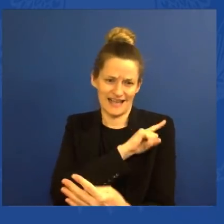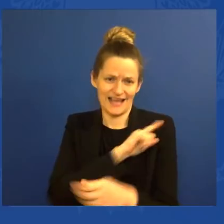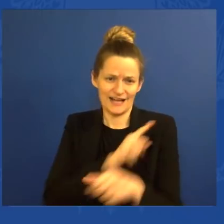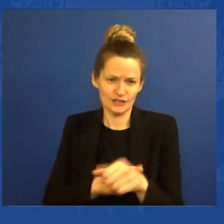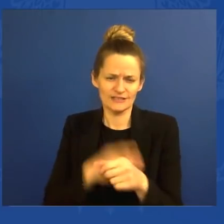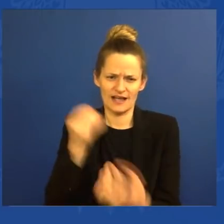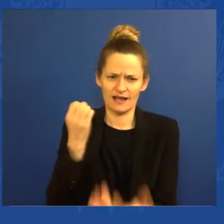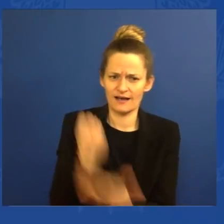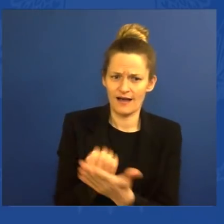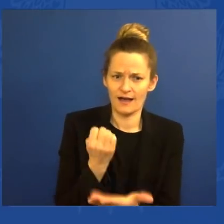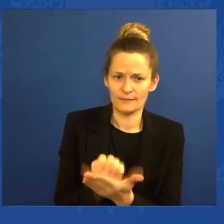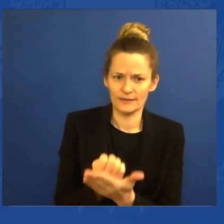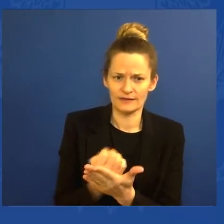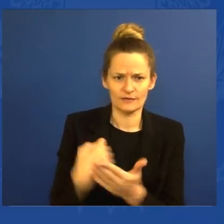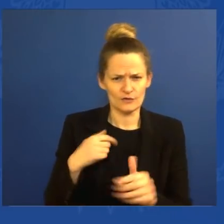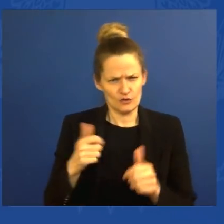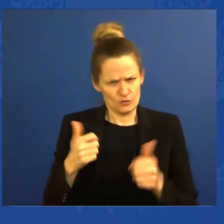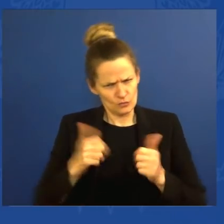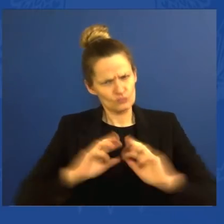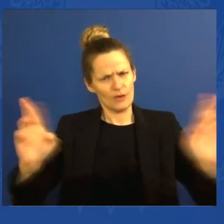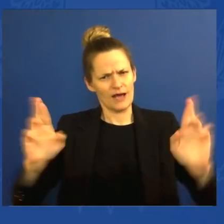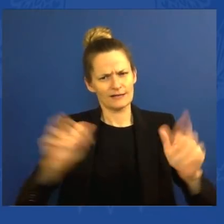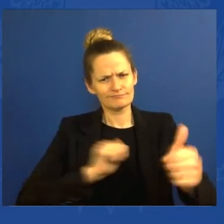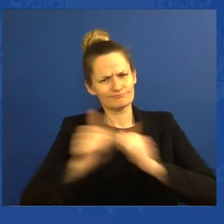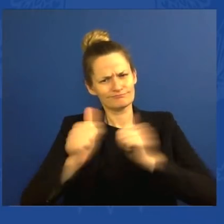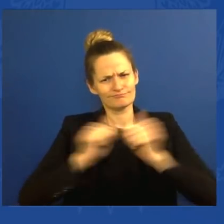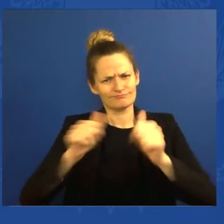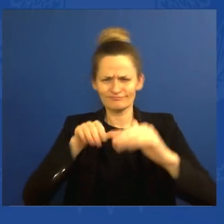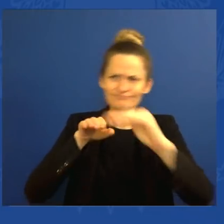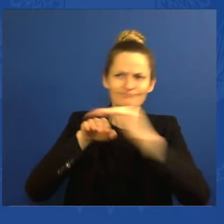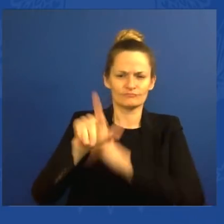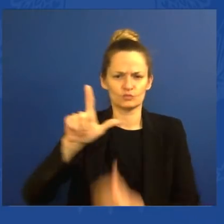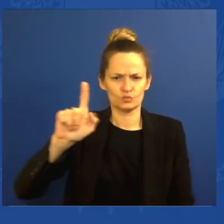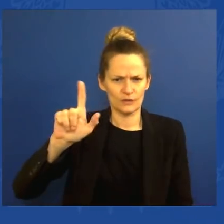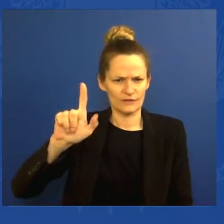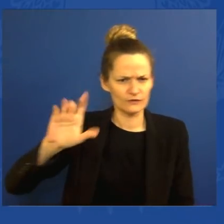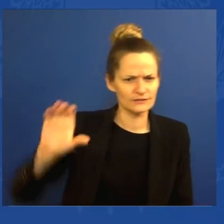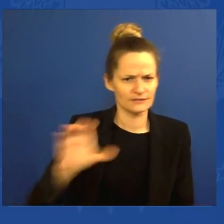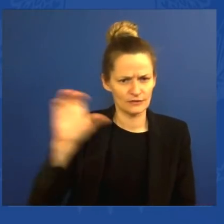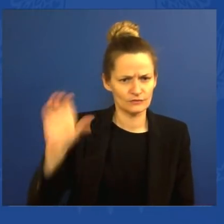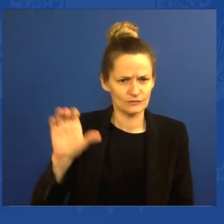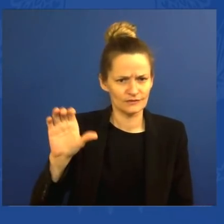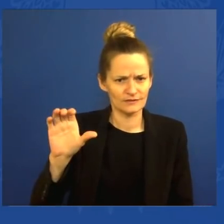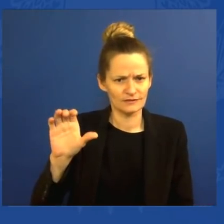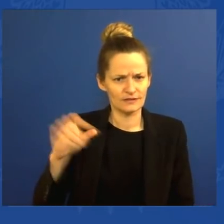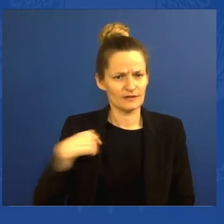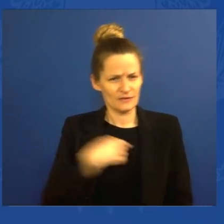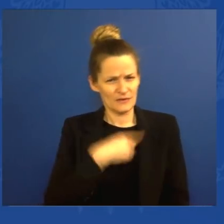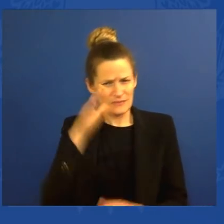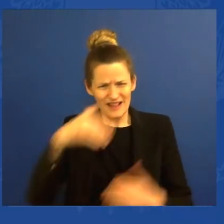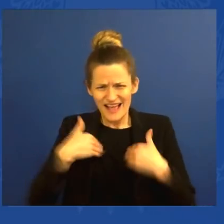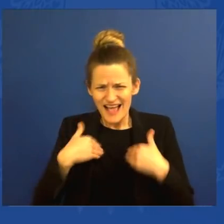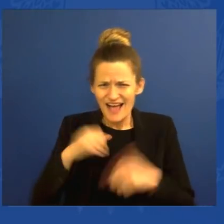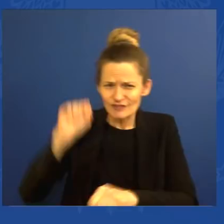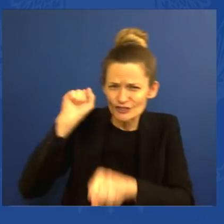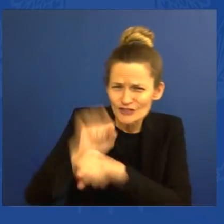Second, we're going to create jobs: good paying, cutting-edge jobs; manufacturing jobs -- many that don't require a four-year college degree.